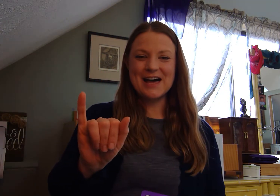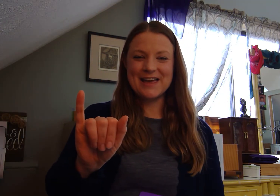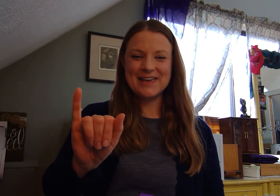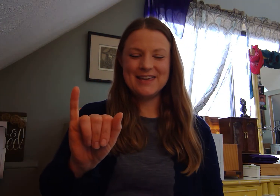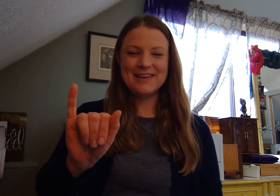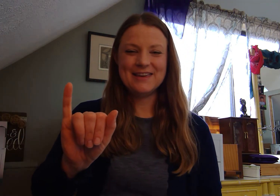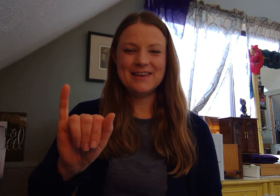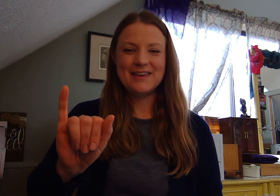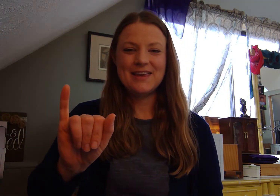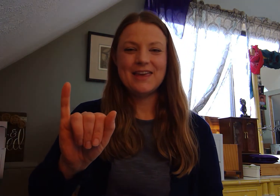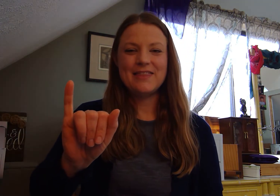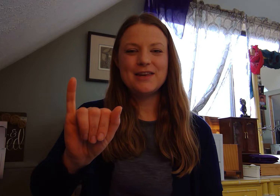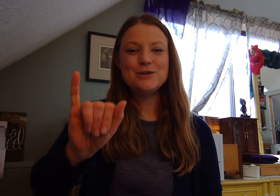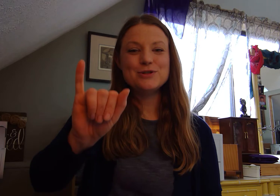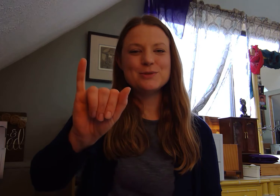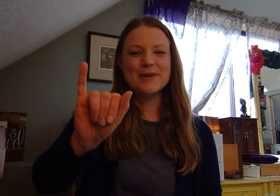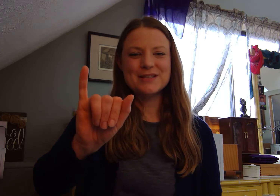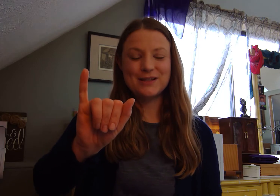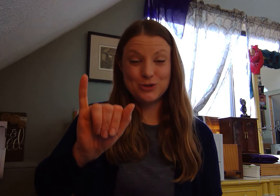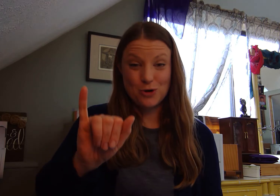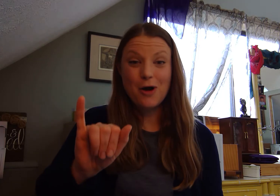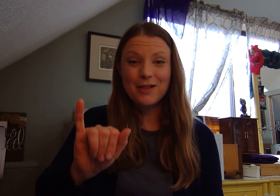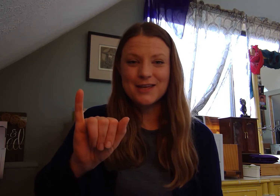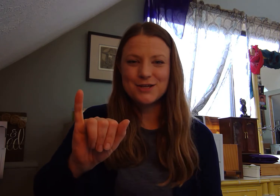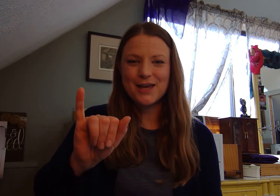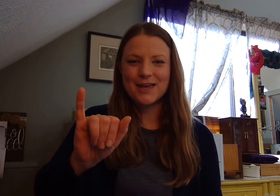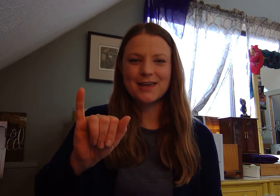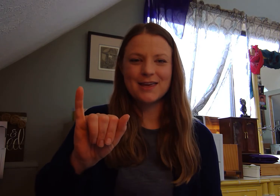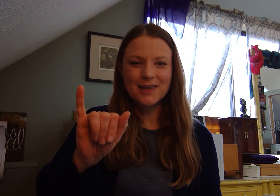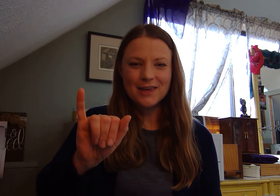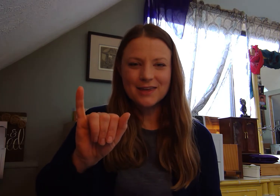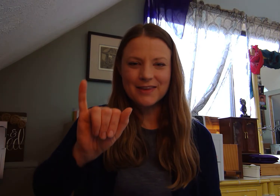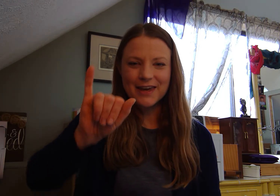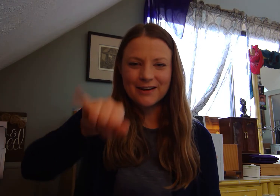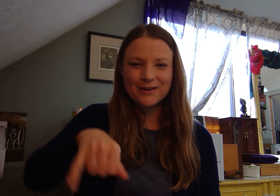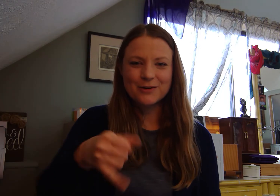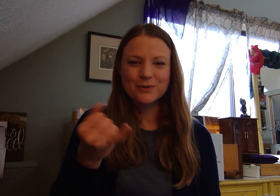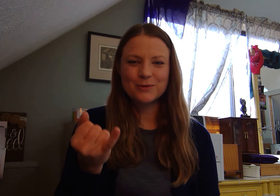and then you just basically draw a "J" in the air with that pink same pinky "J"